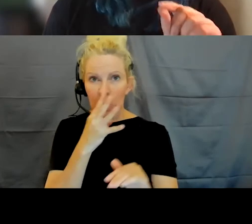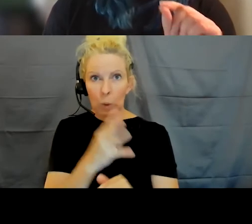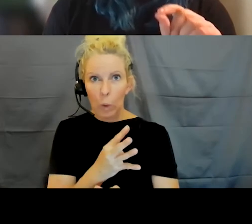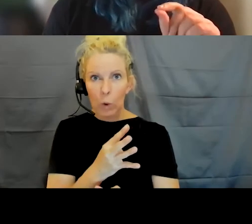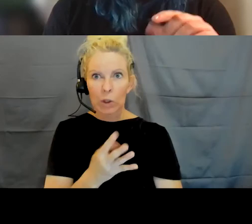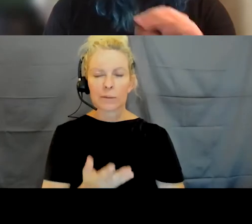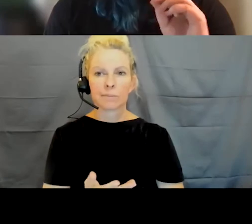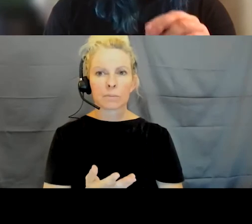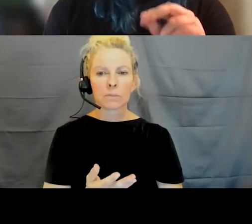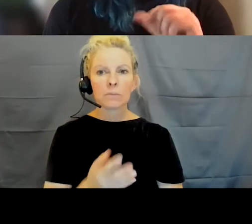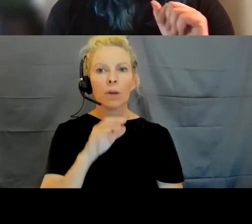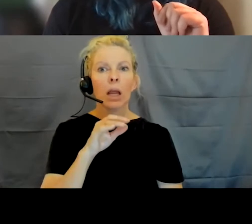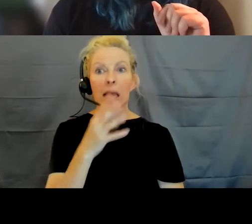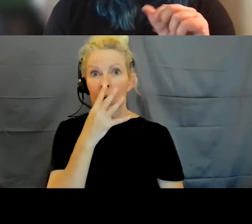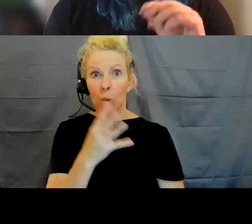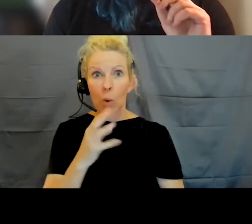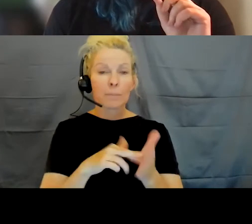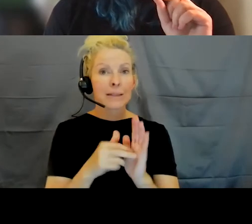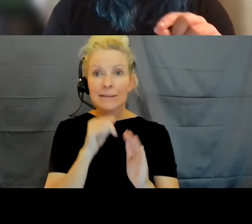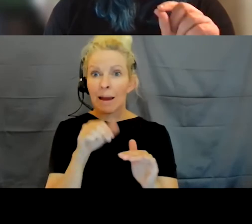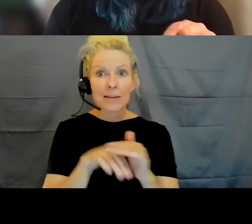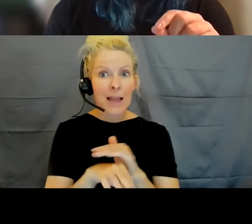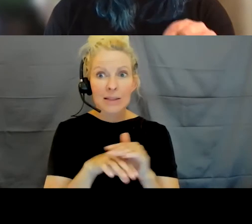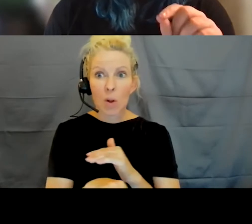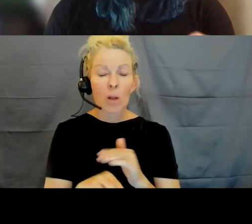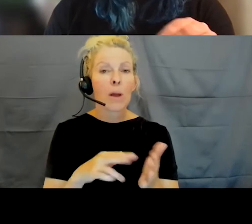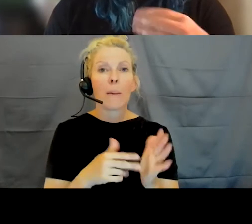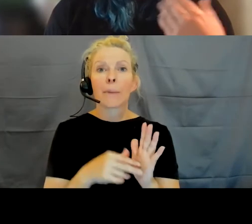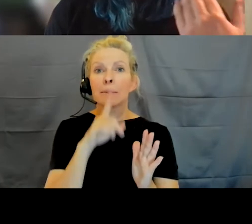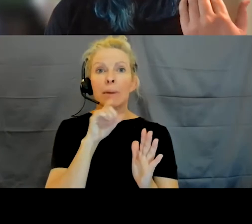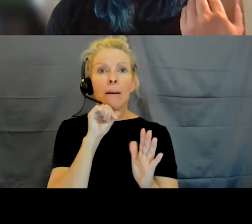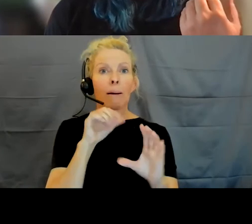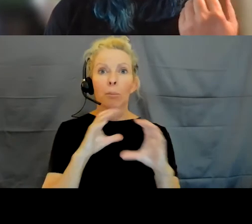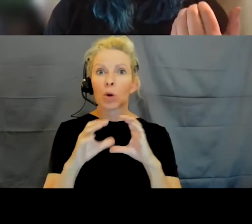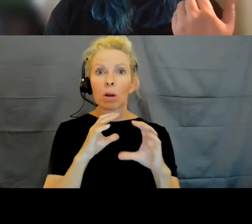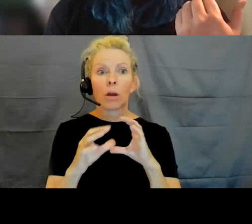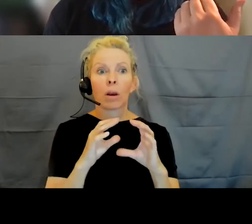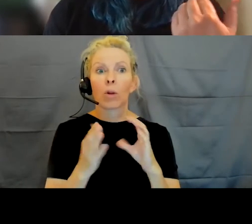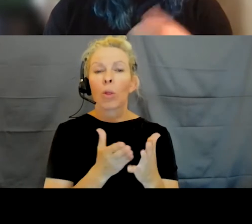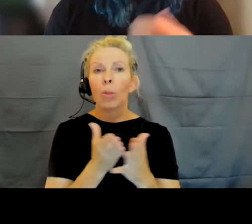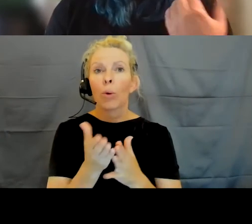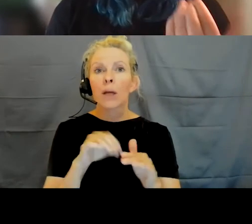Ignored means not accessible. That means it is not communicated through the accessibility API and not